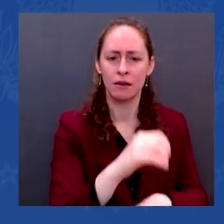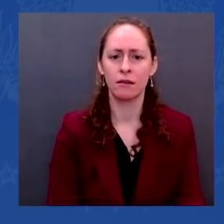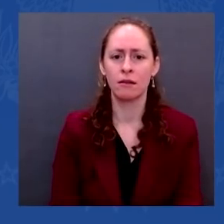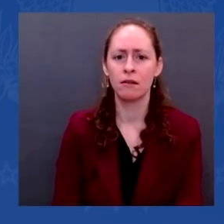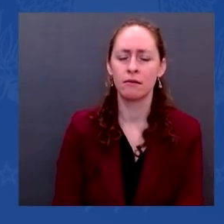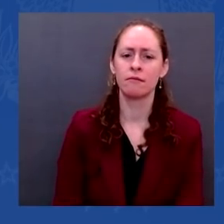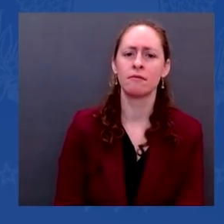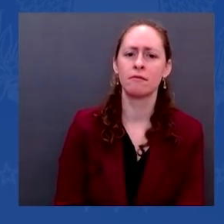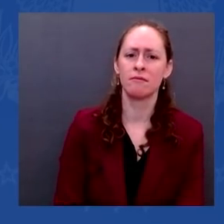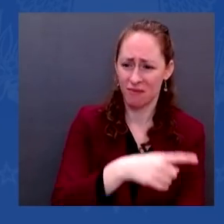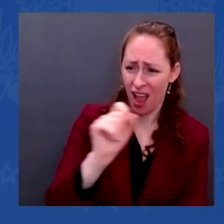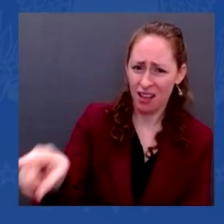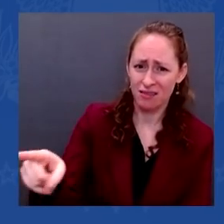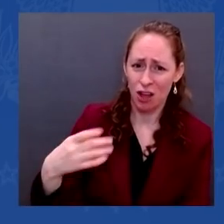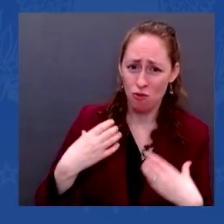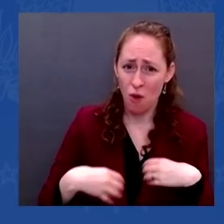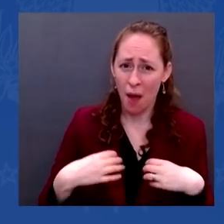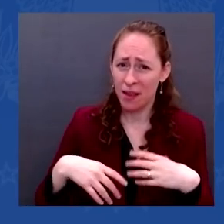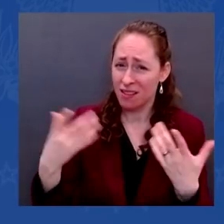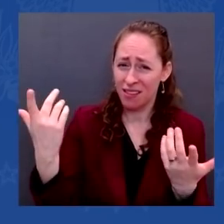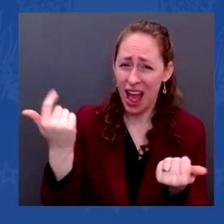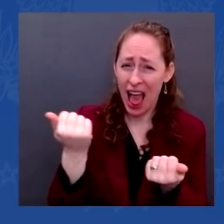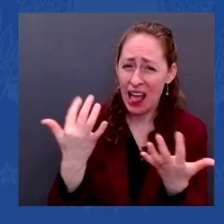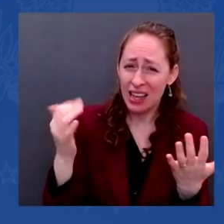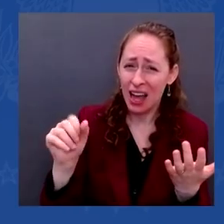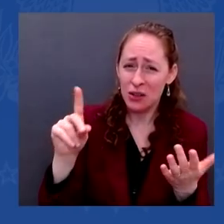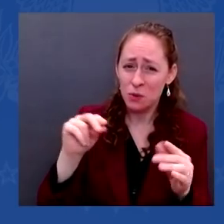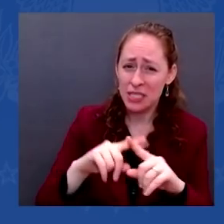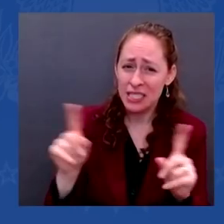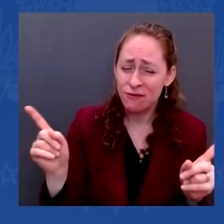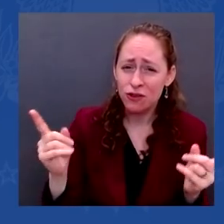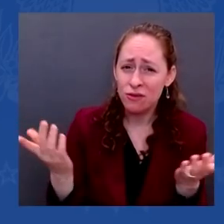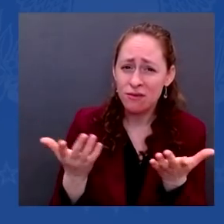"Which is the best we can." I had a long conversation with the rabbi.